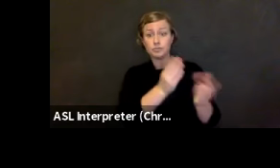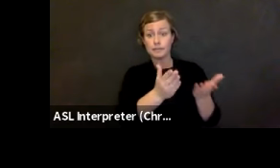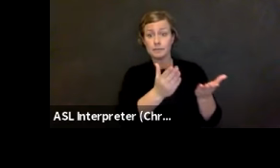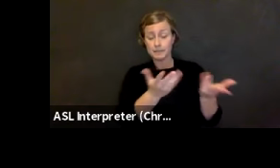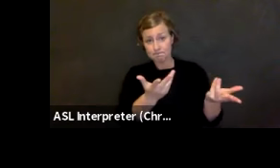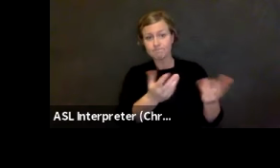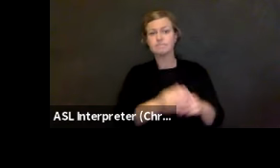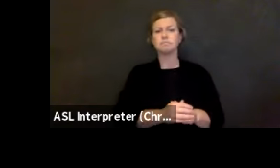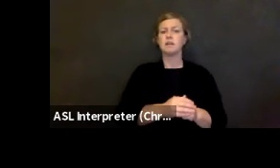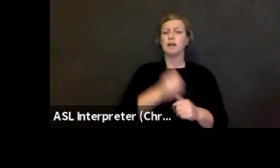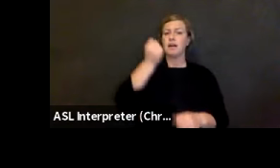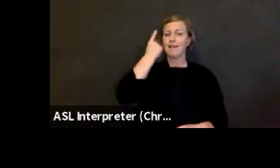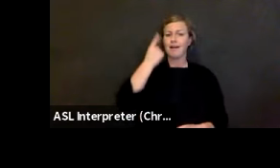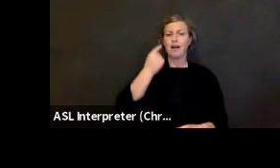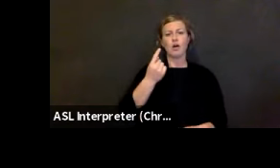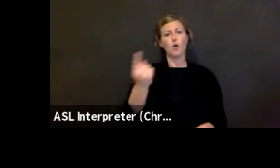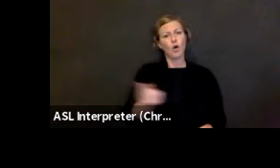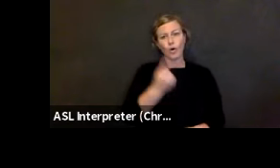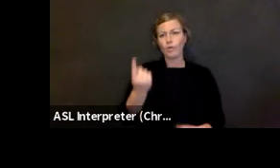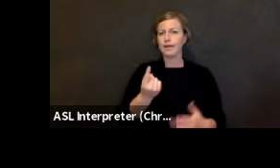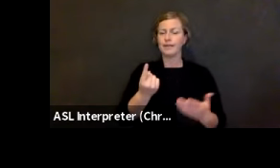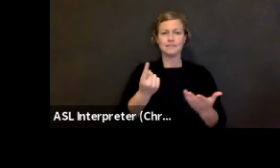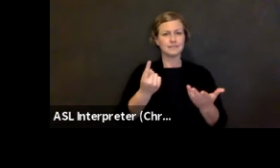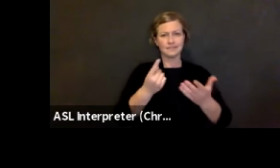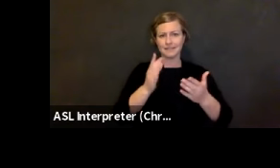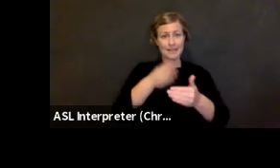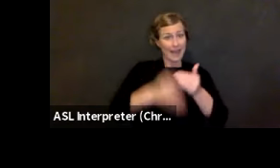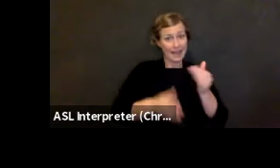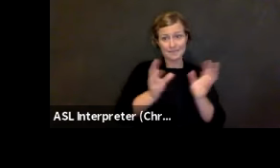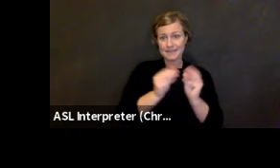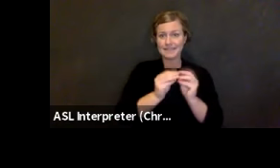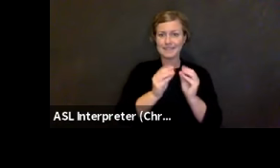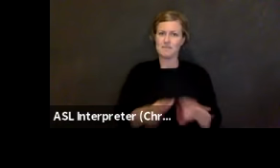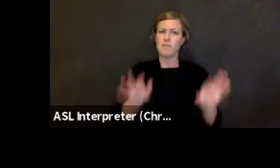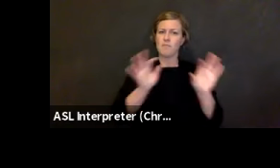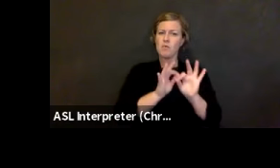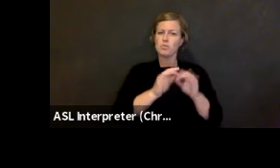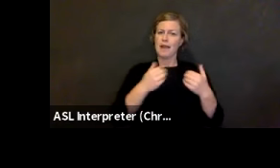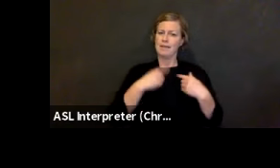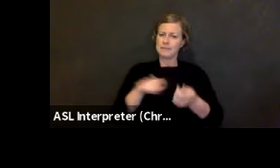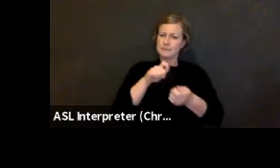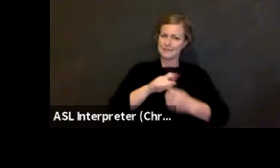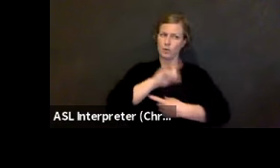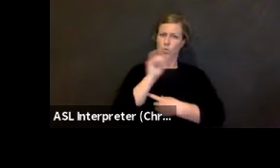colleagues. You might ask they consider introducing legislation on that topic for a future